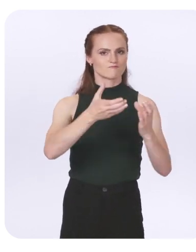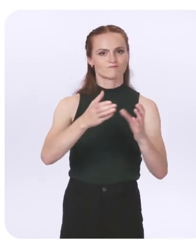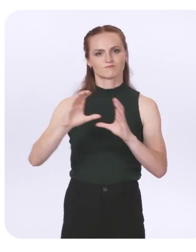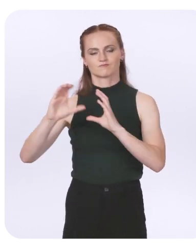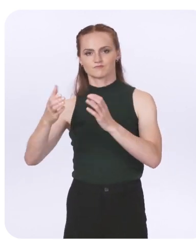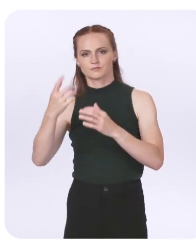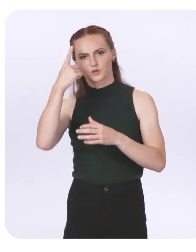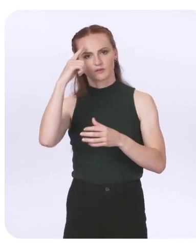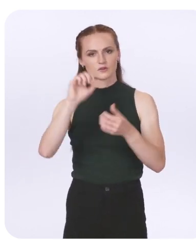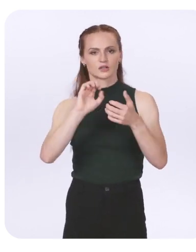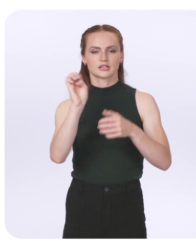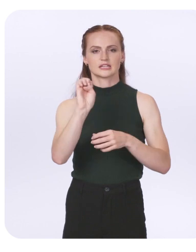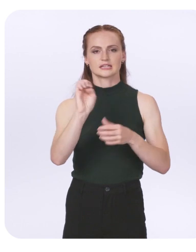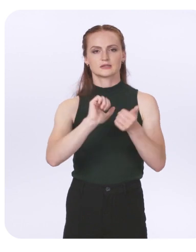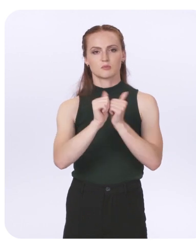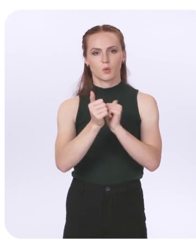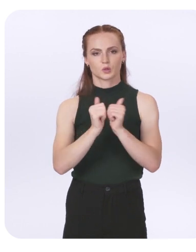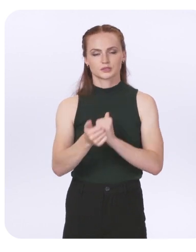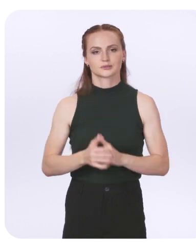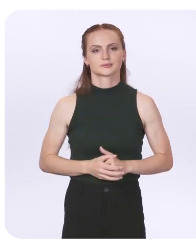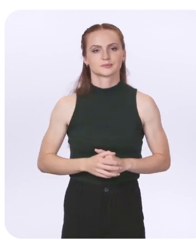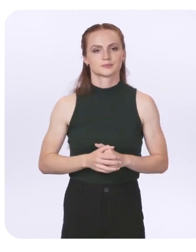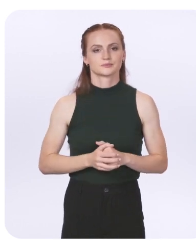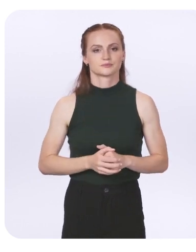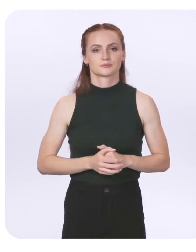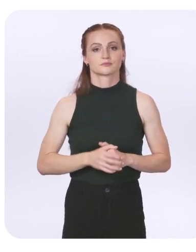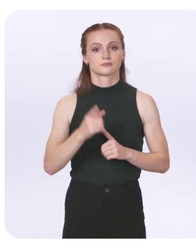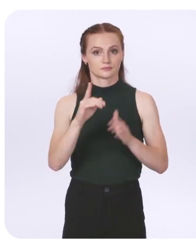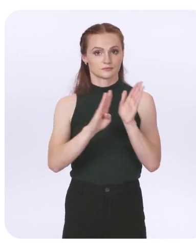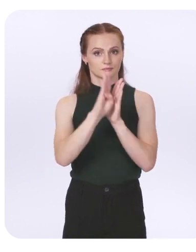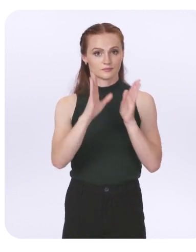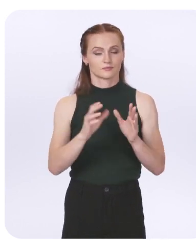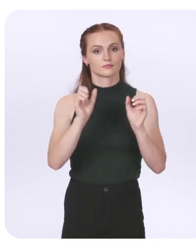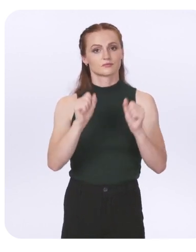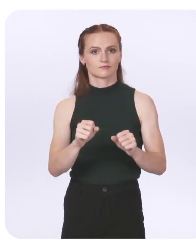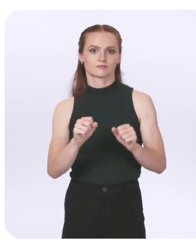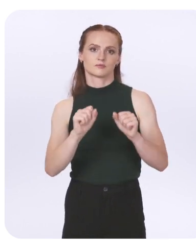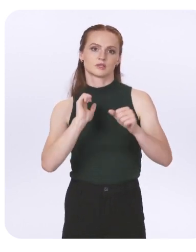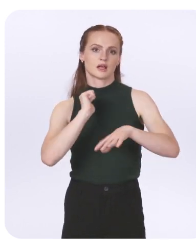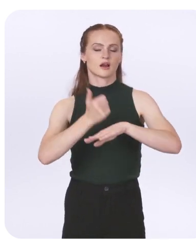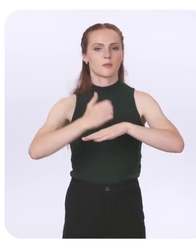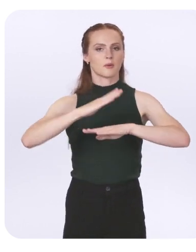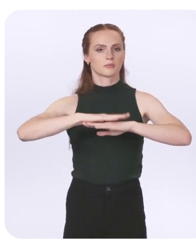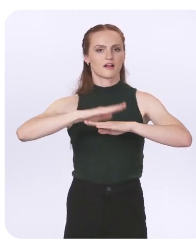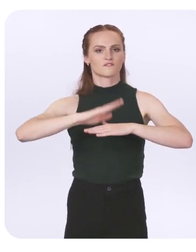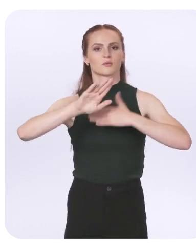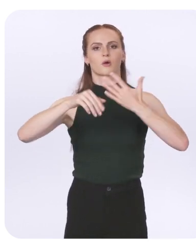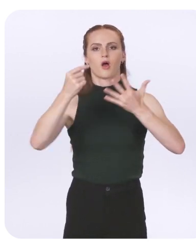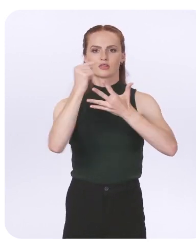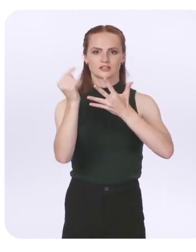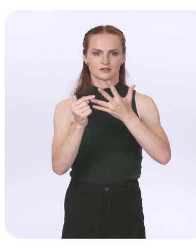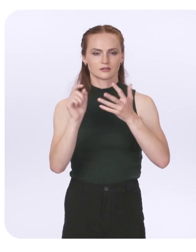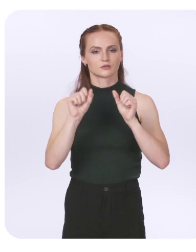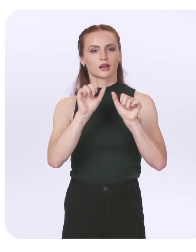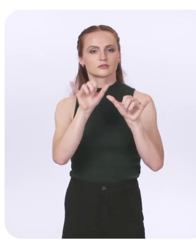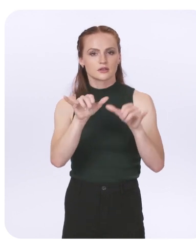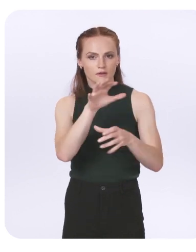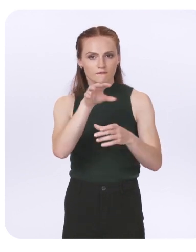As a developer, it’s great if you provide a platform for these things so you can stay involved in what the community